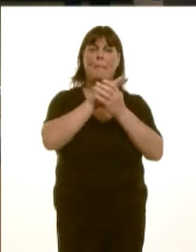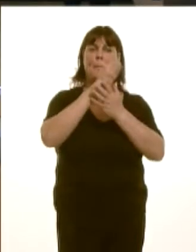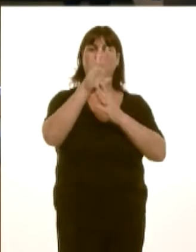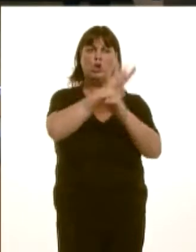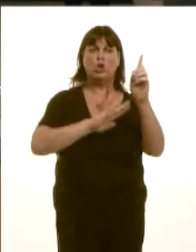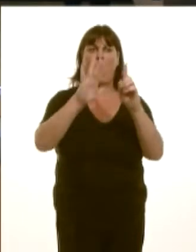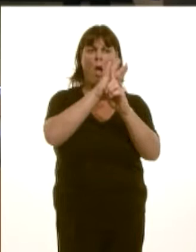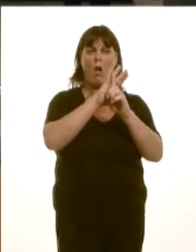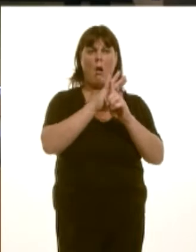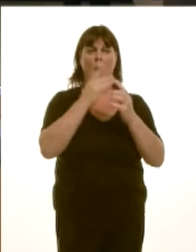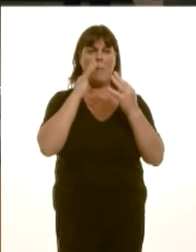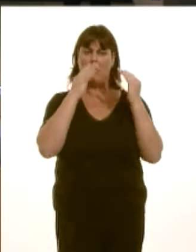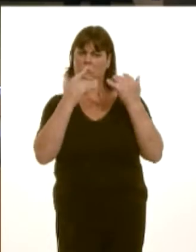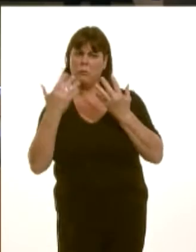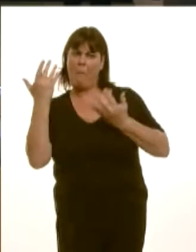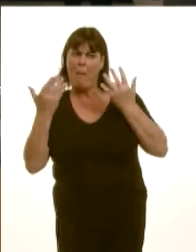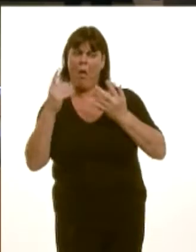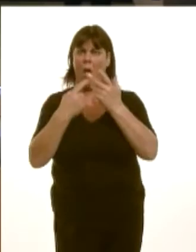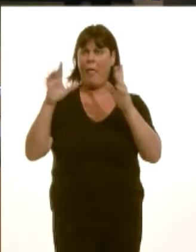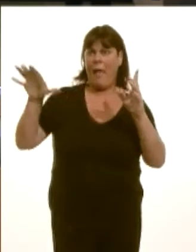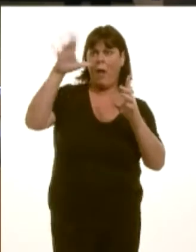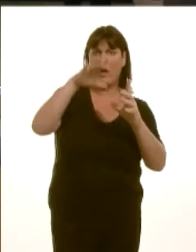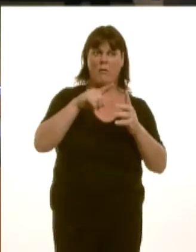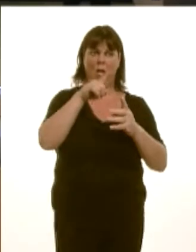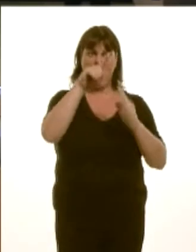Ann Jones: Thank you for that, First Minister.